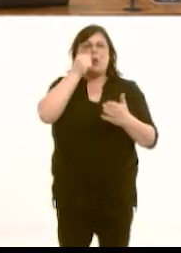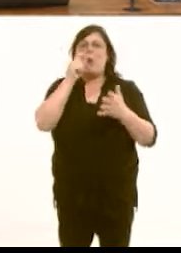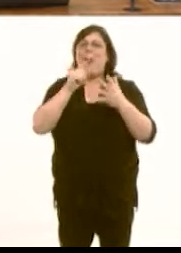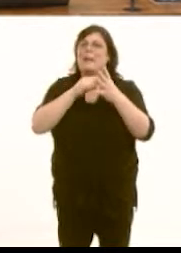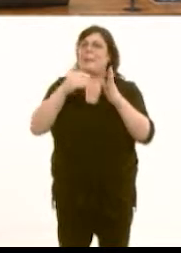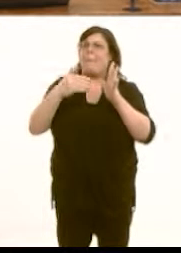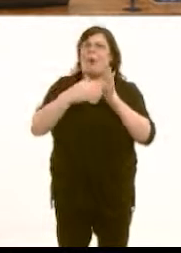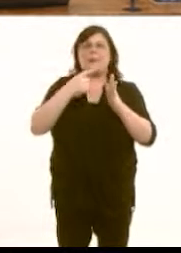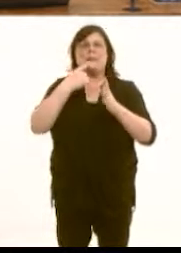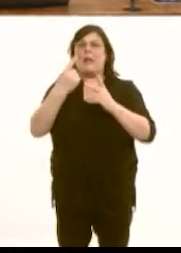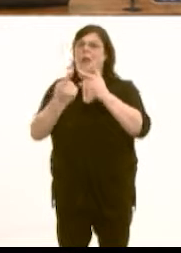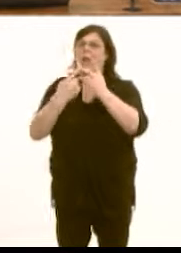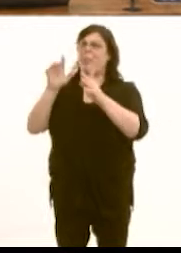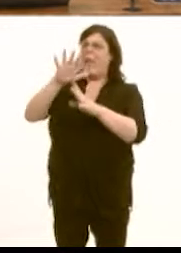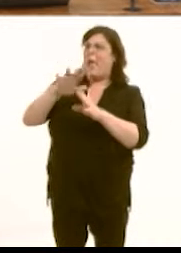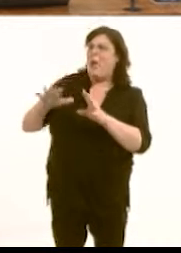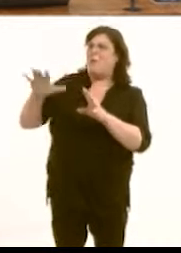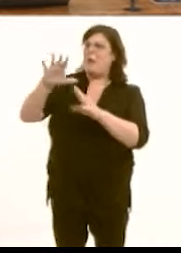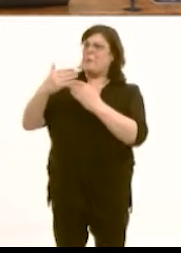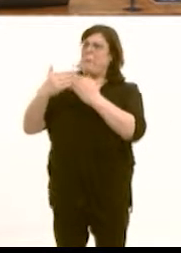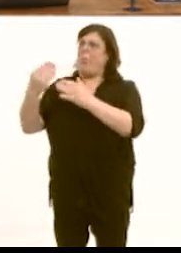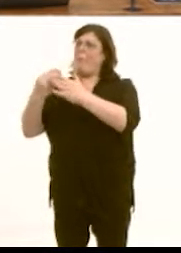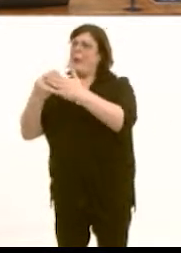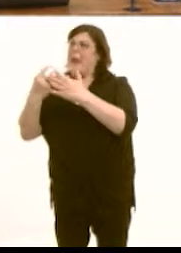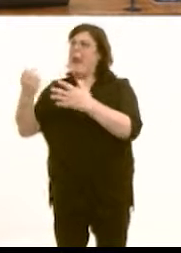They were impressed by what they described as the passion and professionalism of the